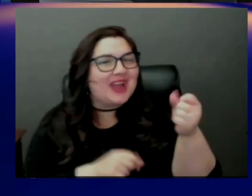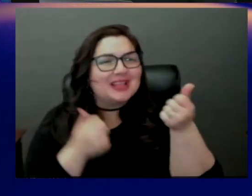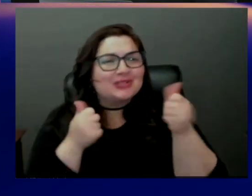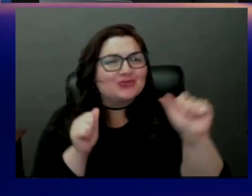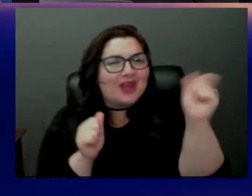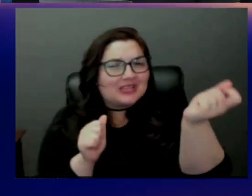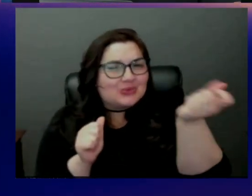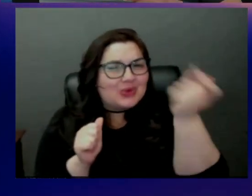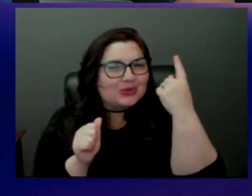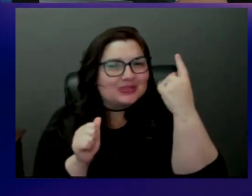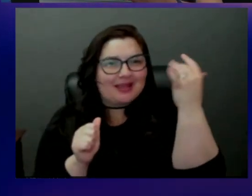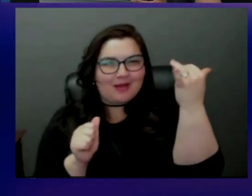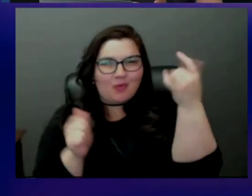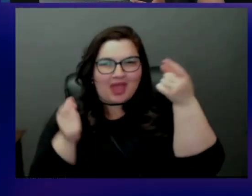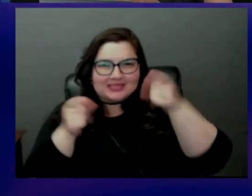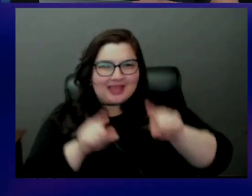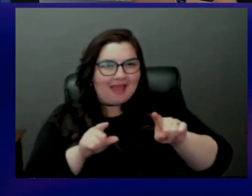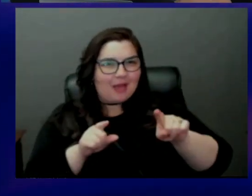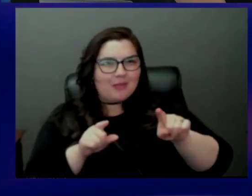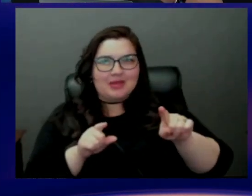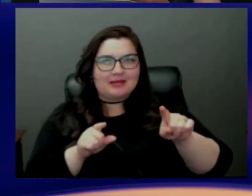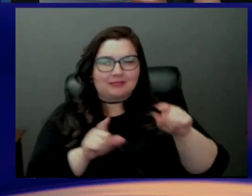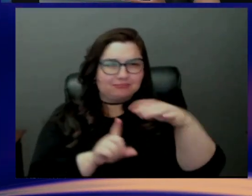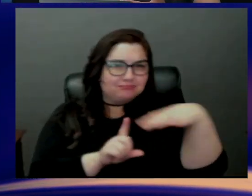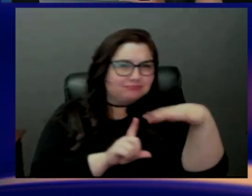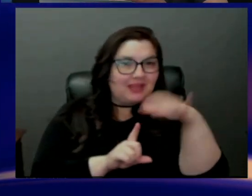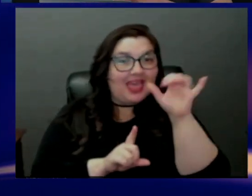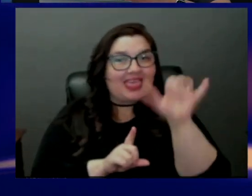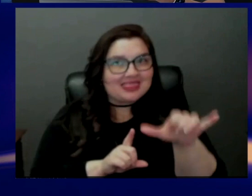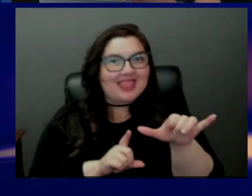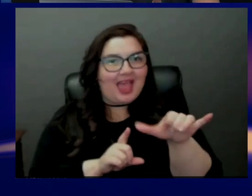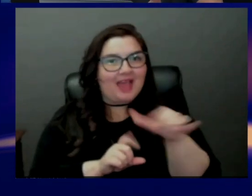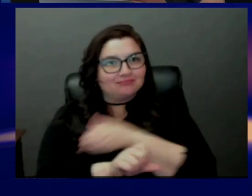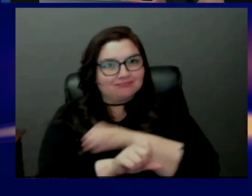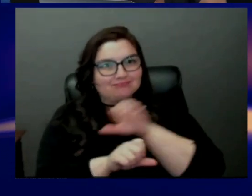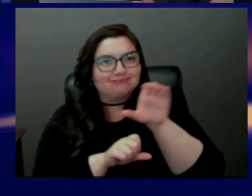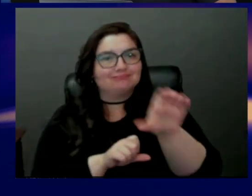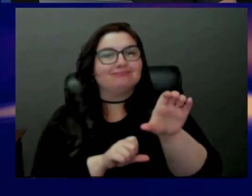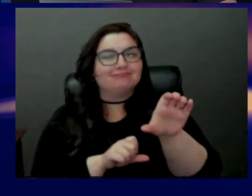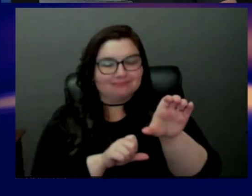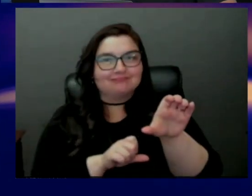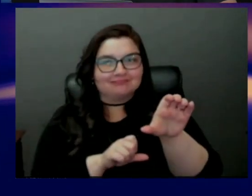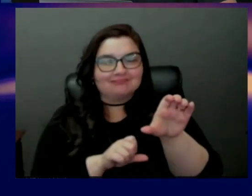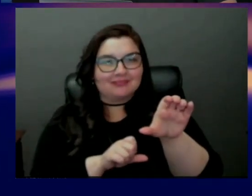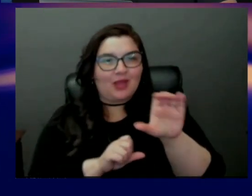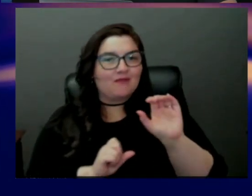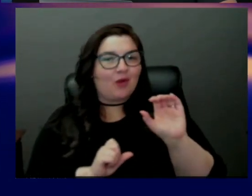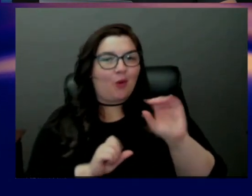or what might be going on and that's the power of OpenSearch. It kind of really helps me troubleshoot or diagnose these things really quickly.